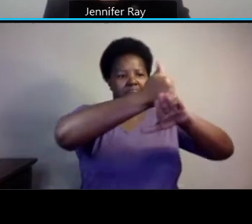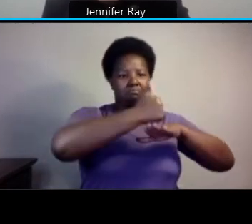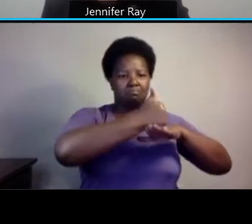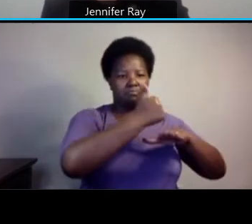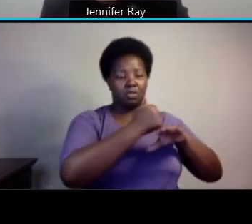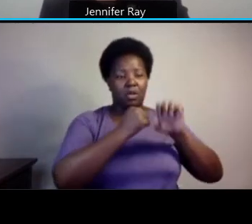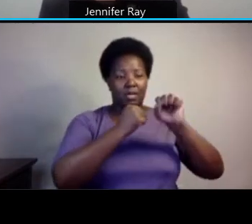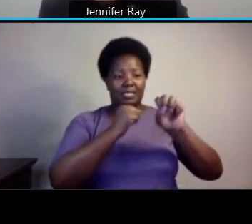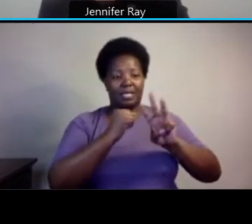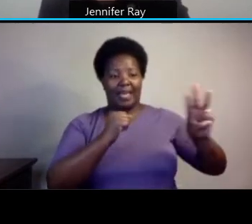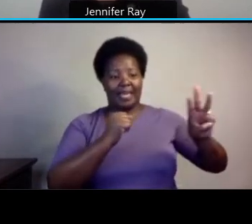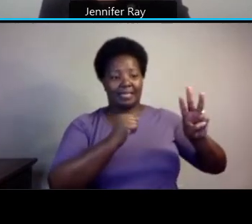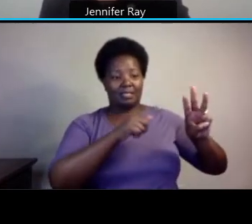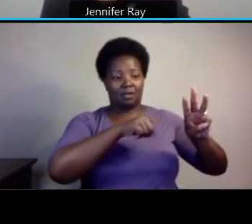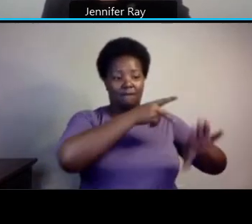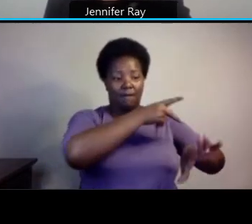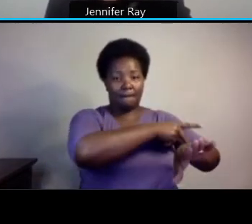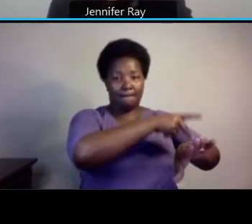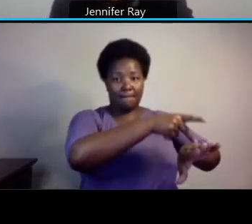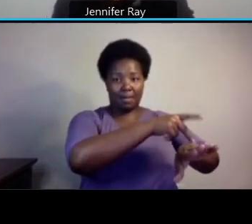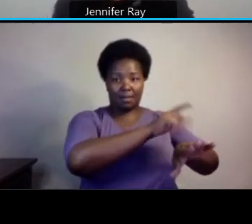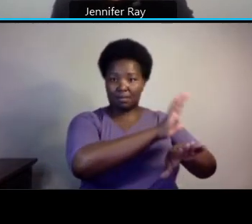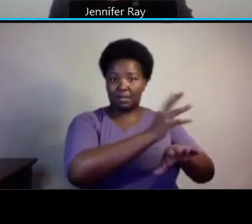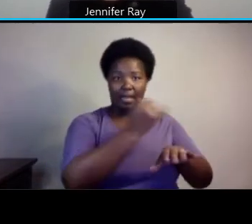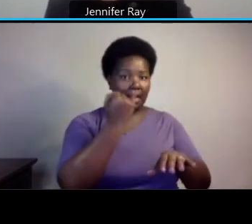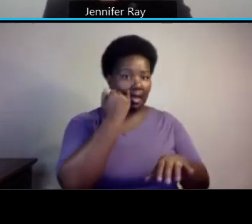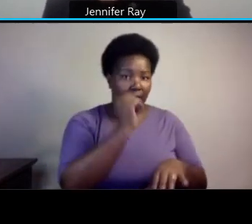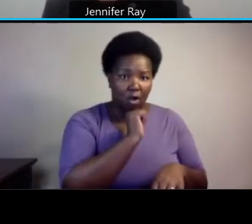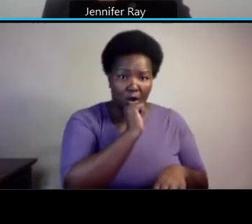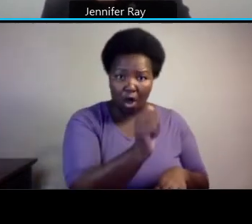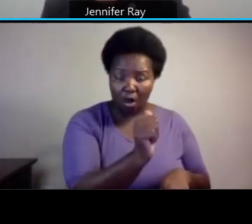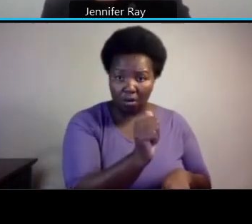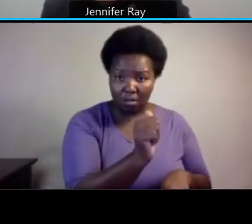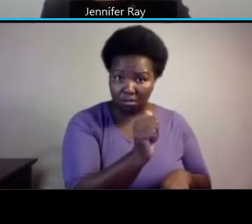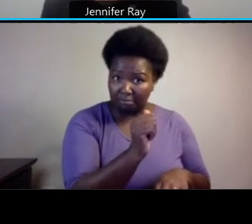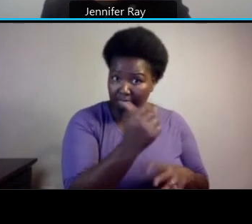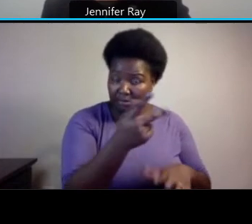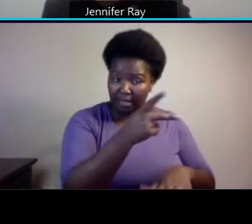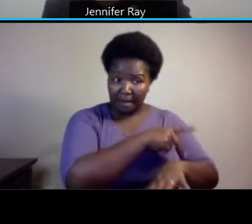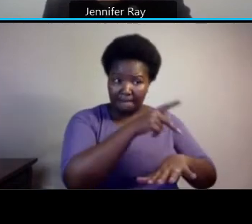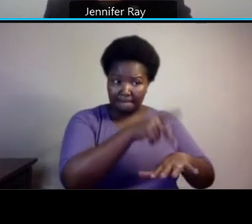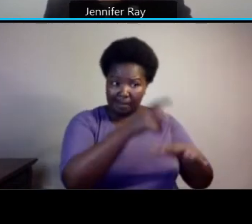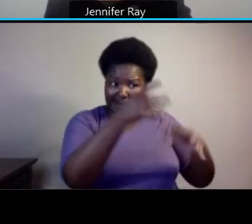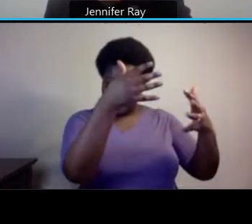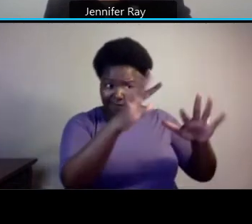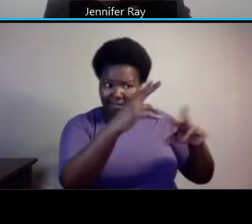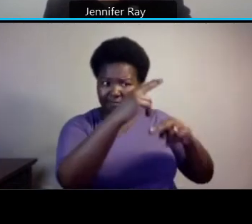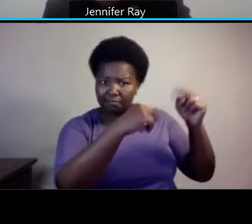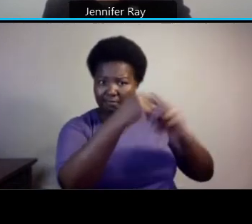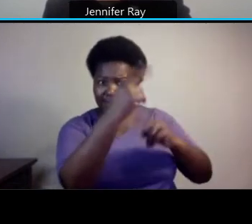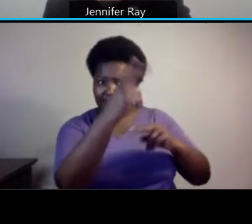small be added or is the park design finalized and what type of play areas are proposed there